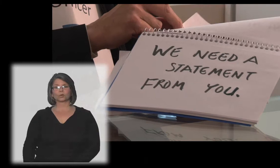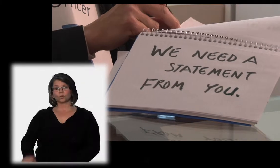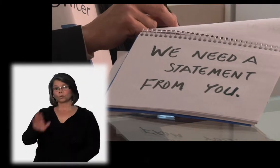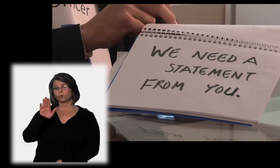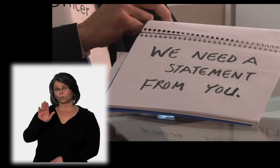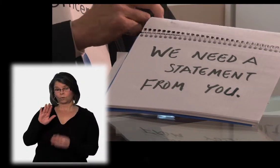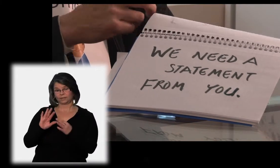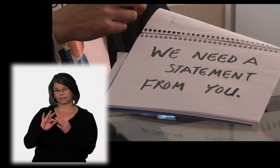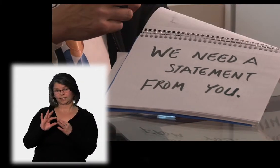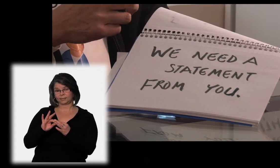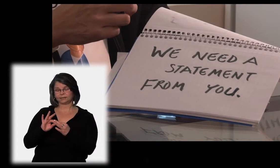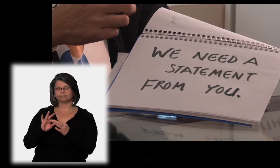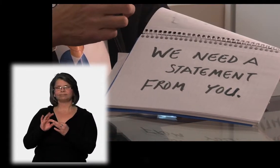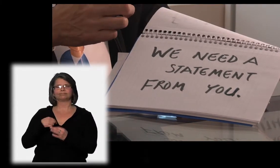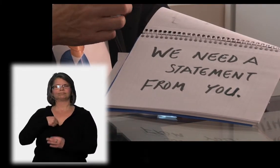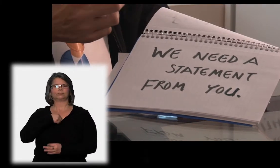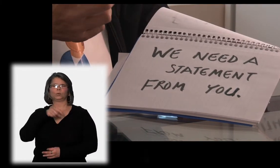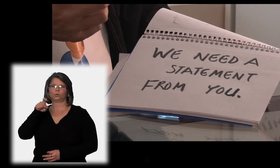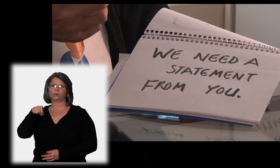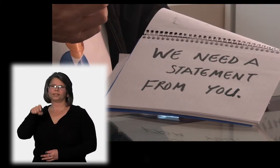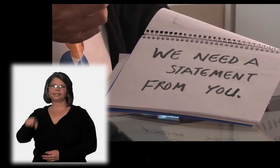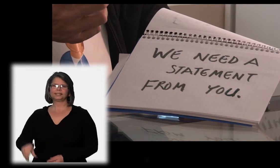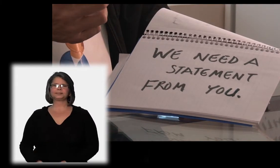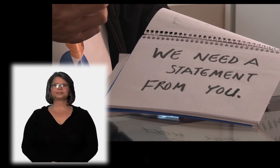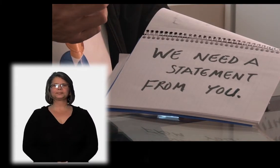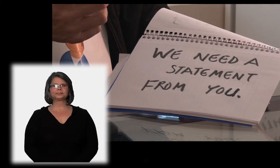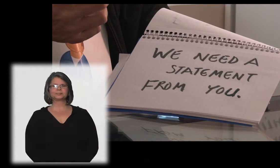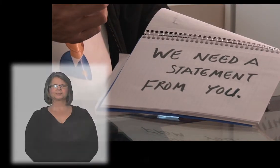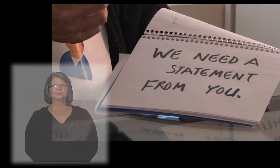We need a statement from you.